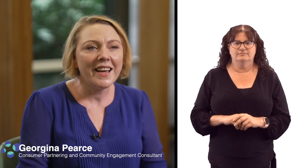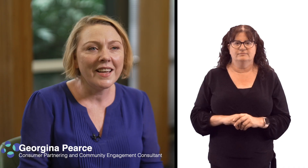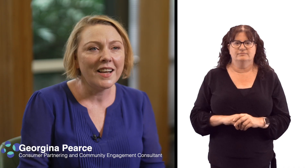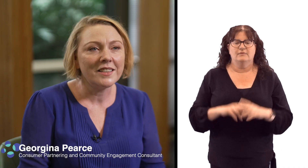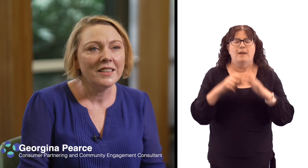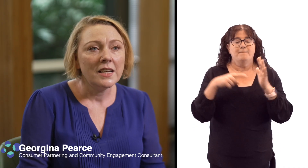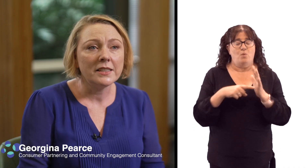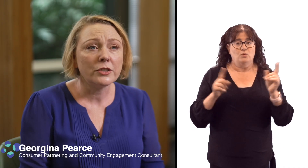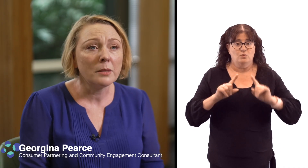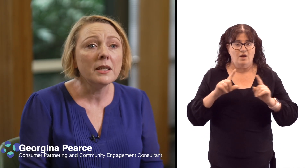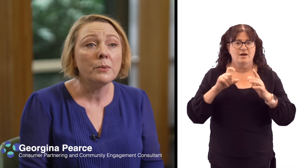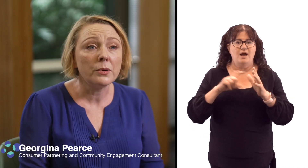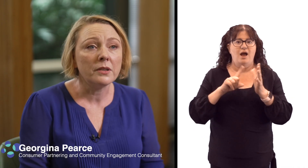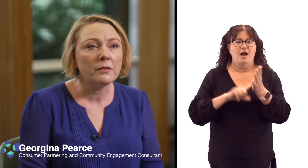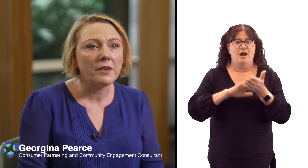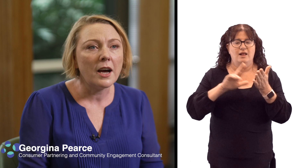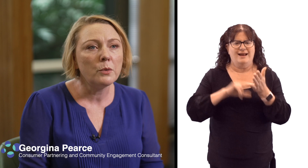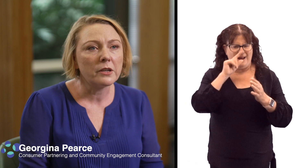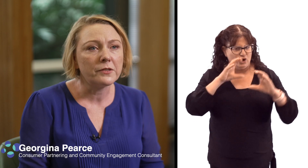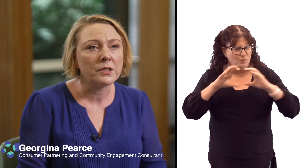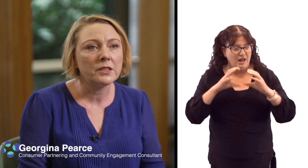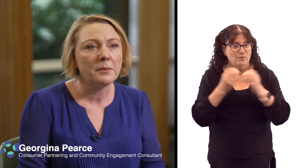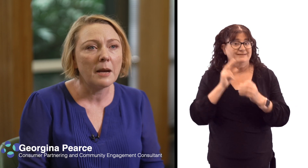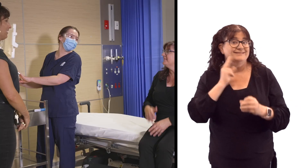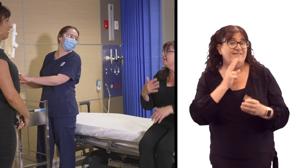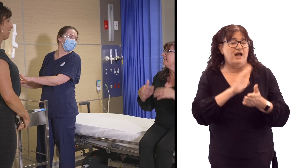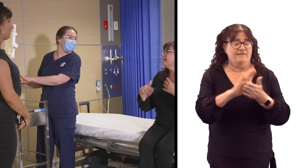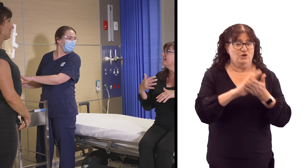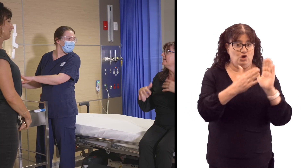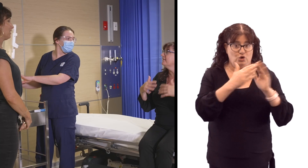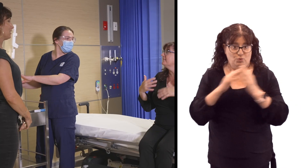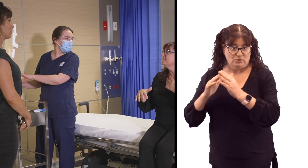At CALHN, it's extremely important for our workforce to be able to effectively communicate